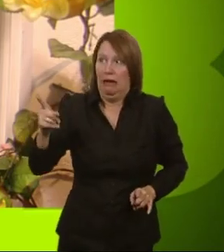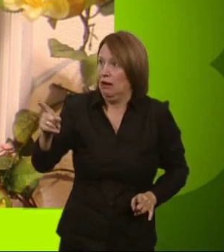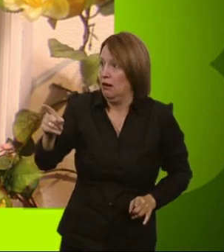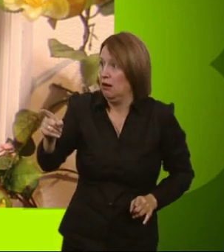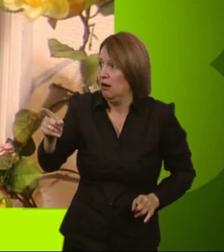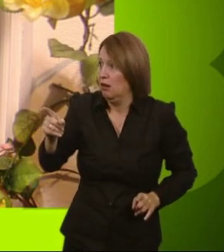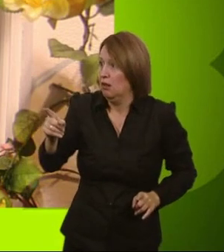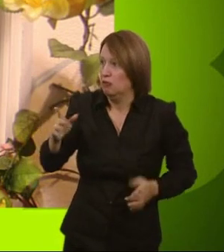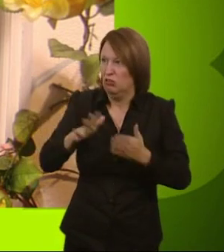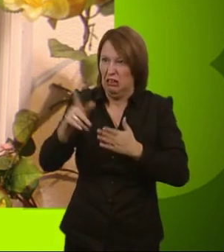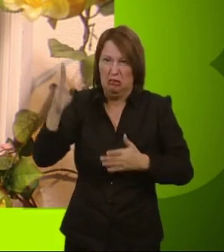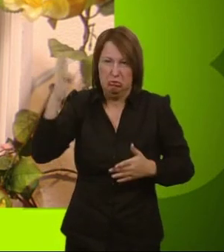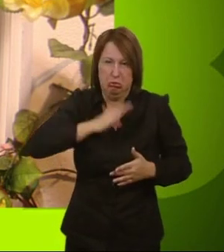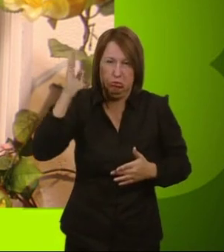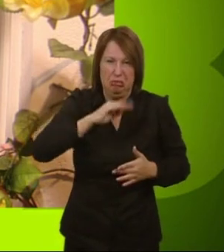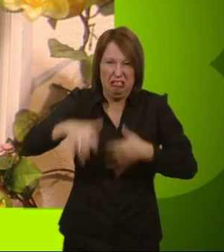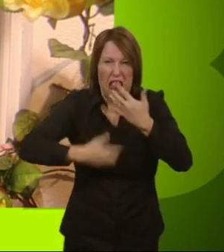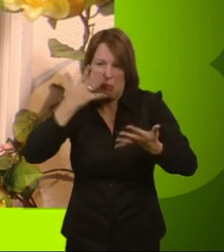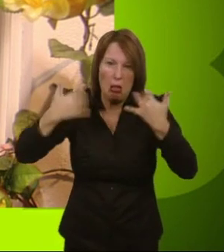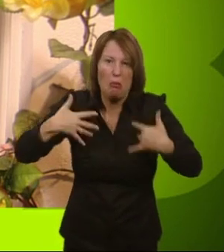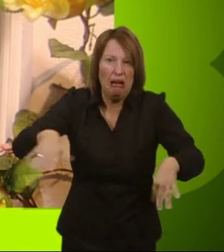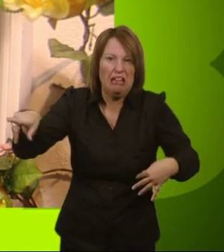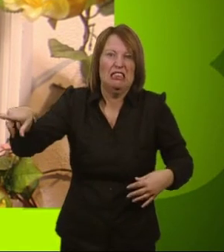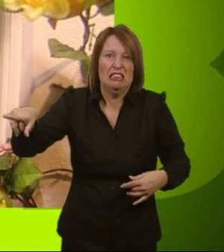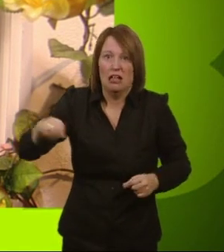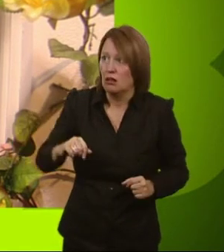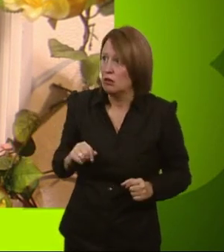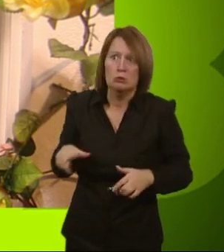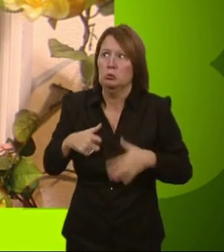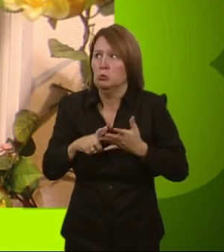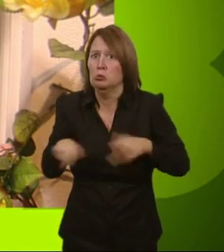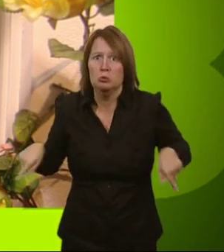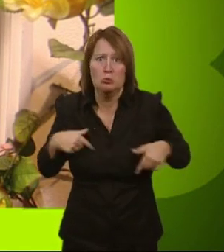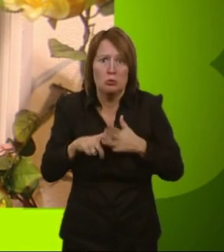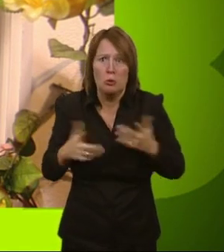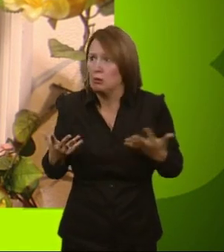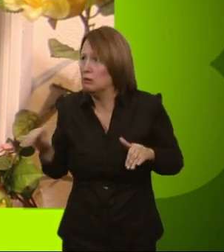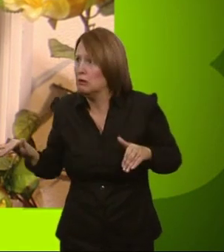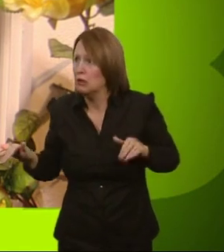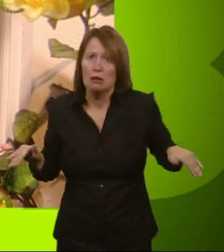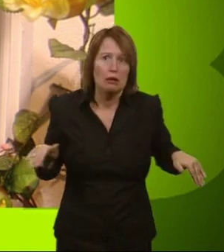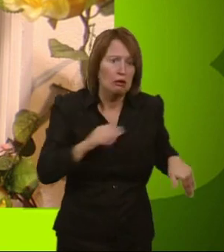really going to stink so what we going to do now then bear